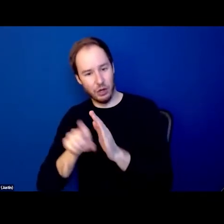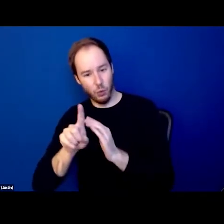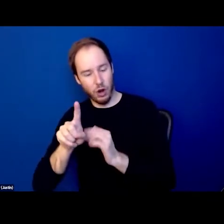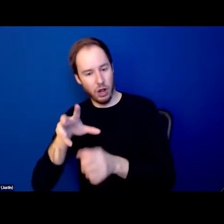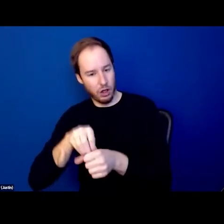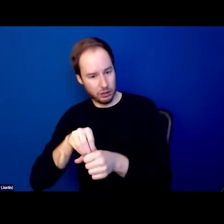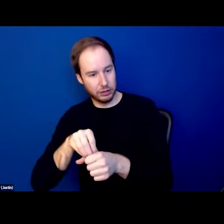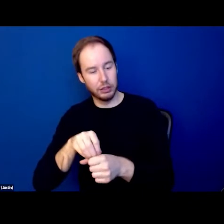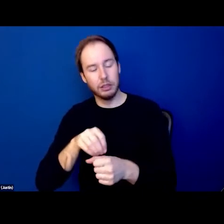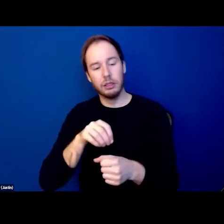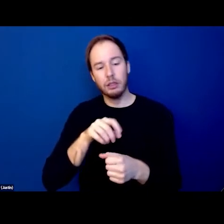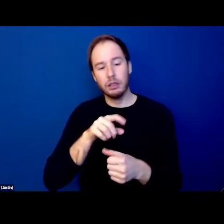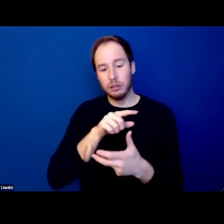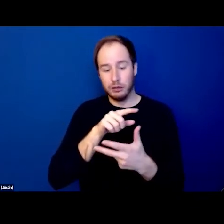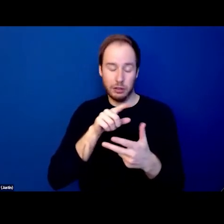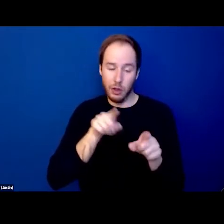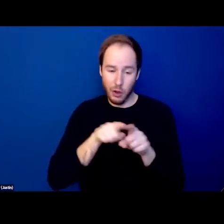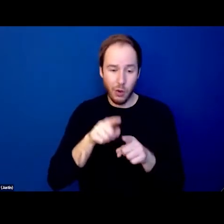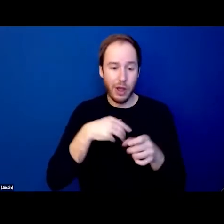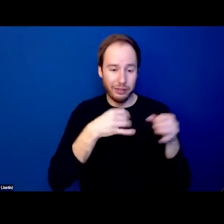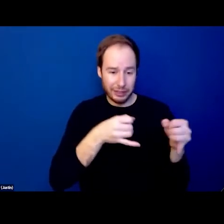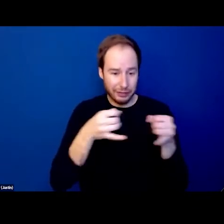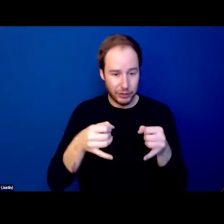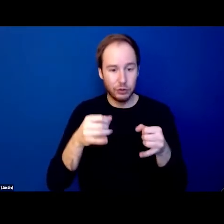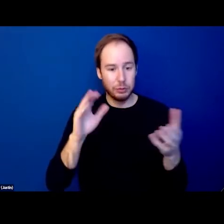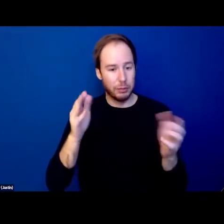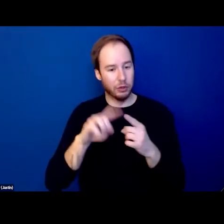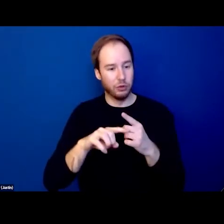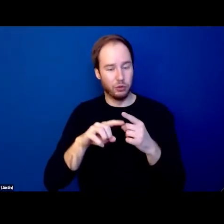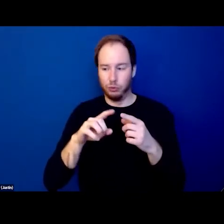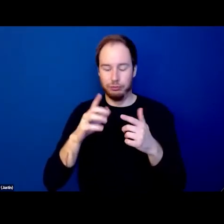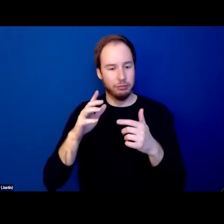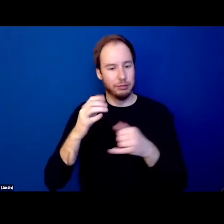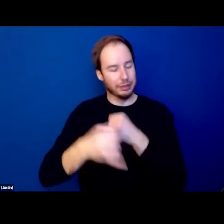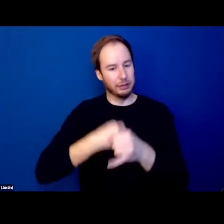They are all also individuals in an international context. So what is sovereignty?